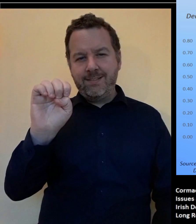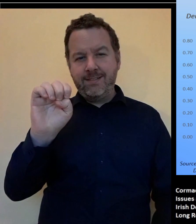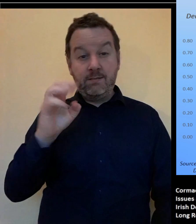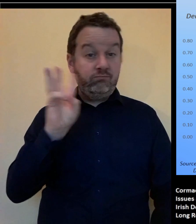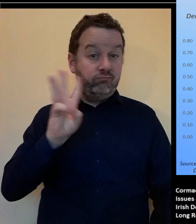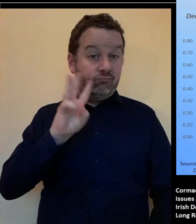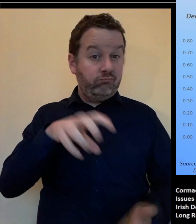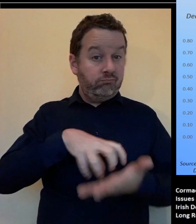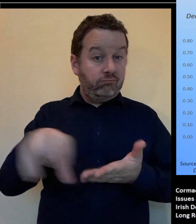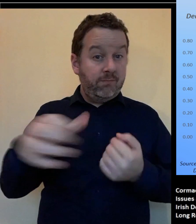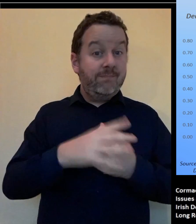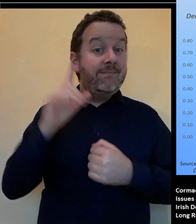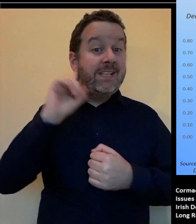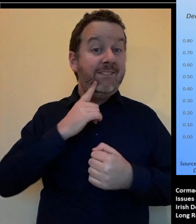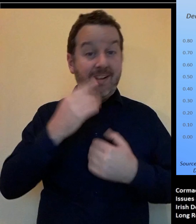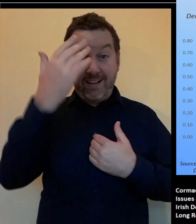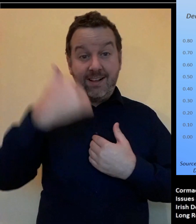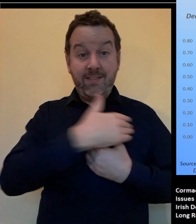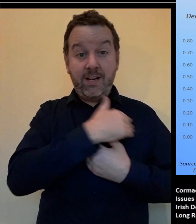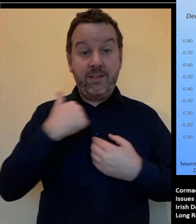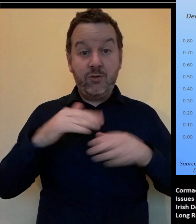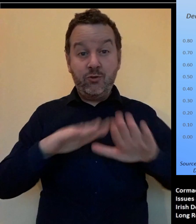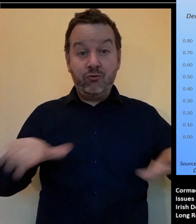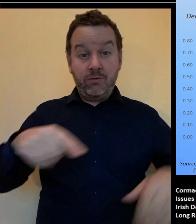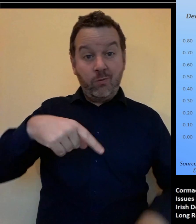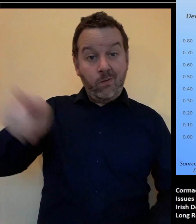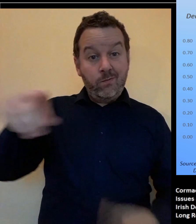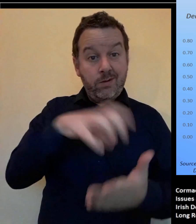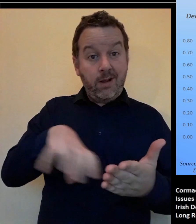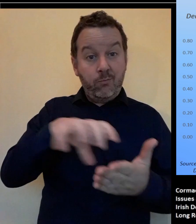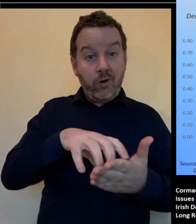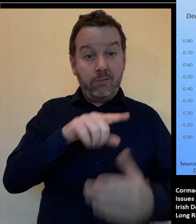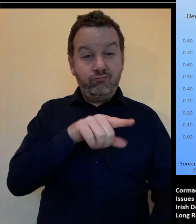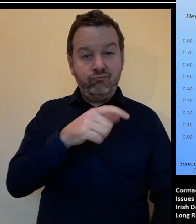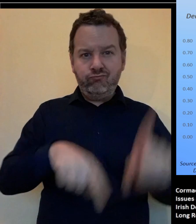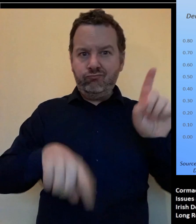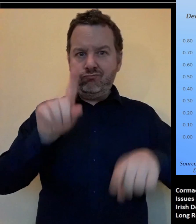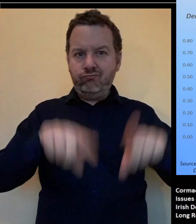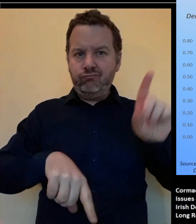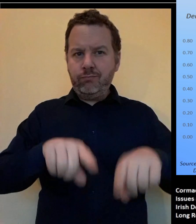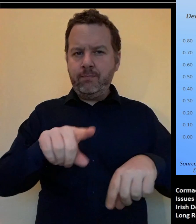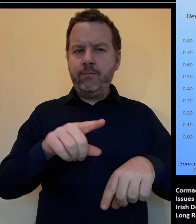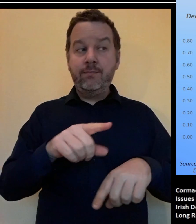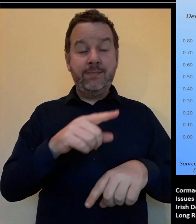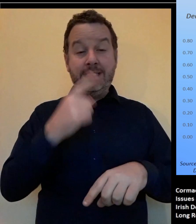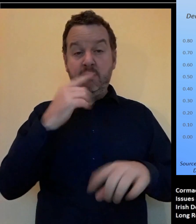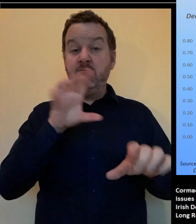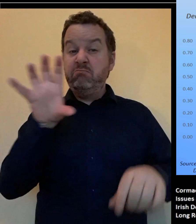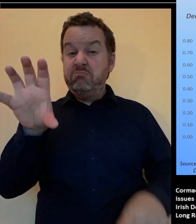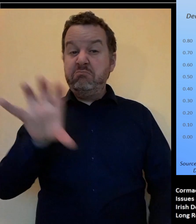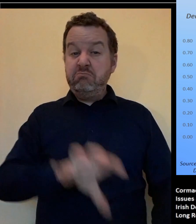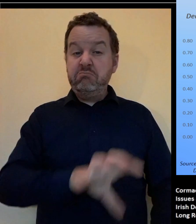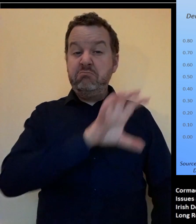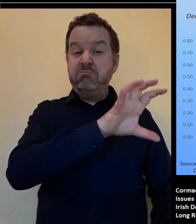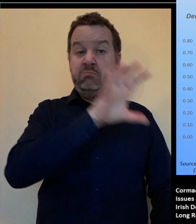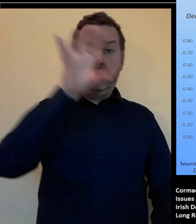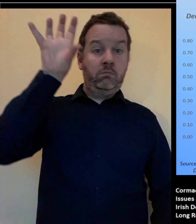by each province, in paying for deaf Catholic children to go to Cabra - and as we can see,